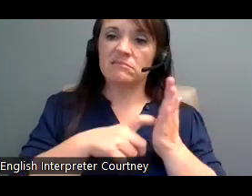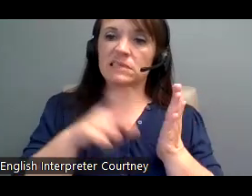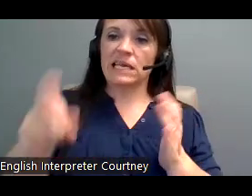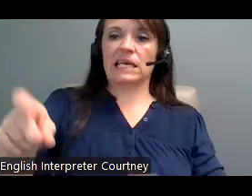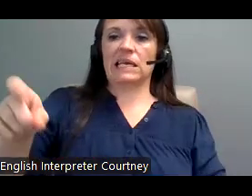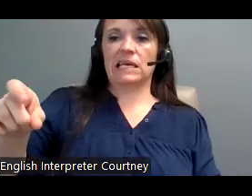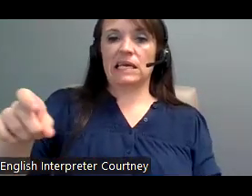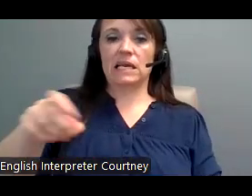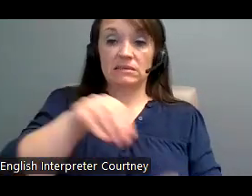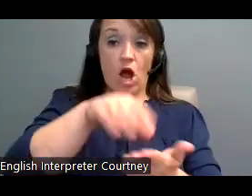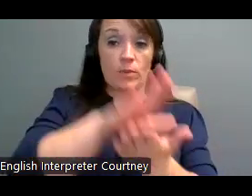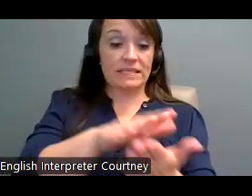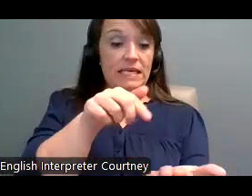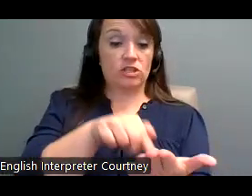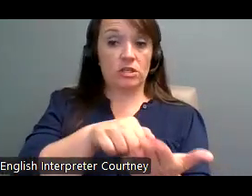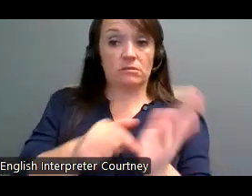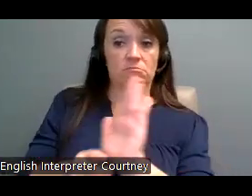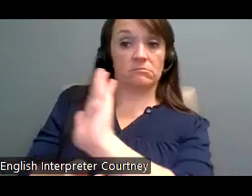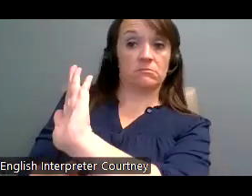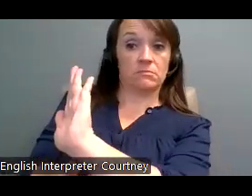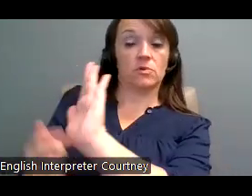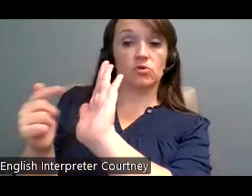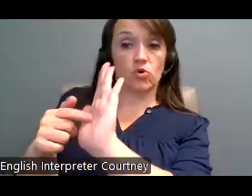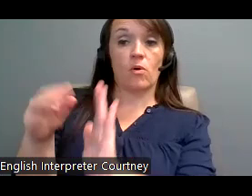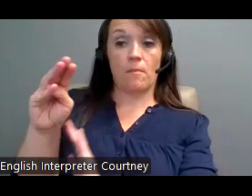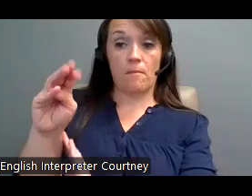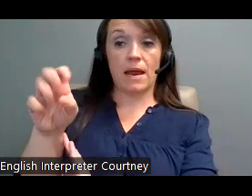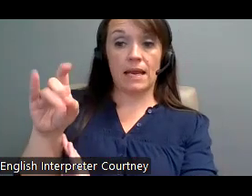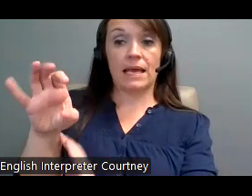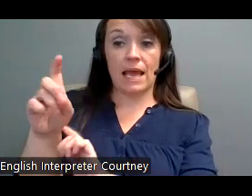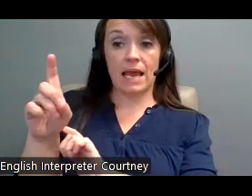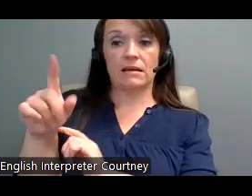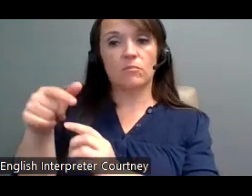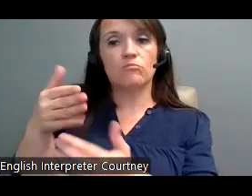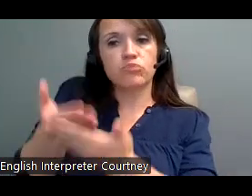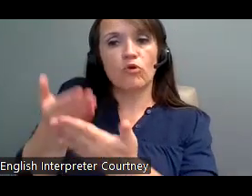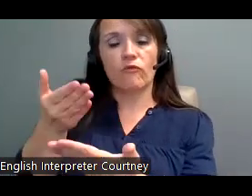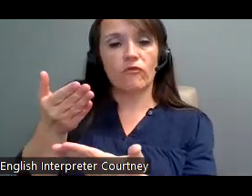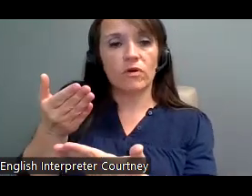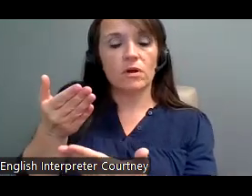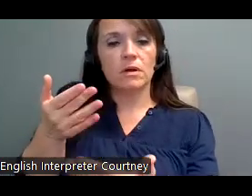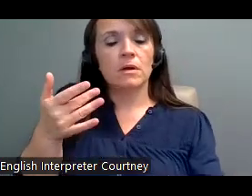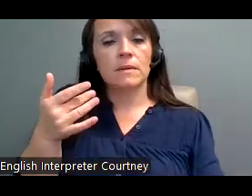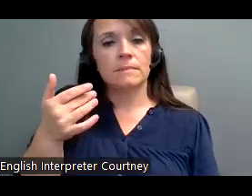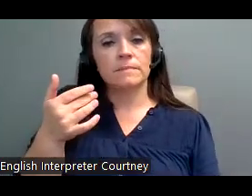and then that might allow you to partake in that service. Is usually documented by medical